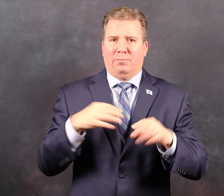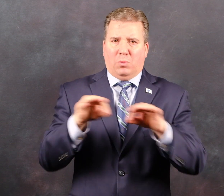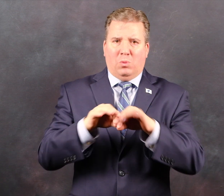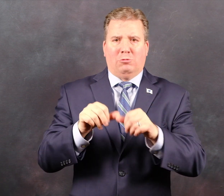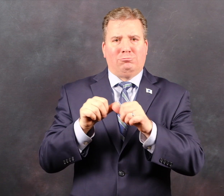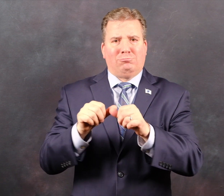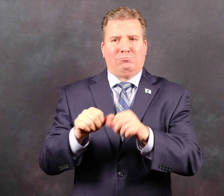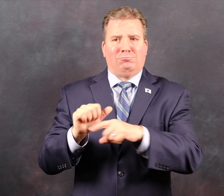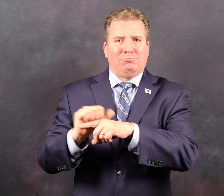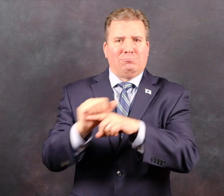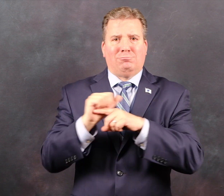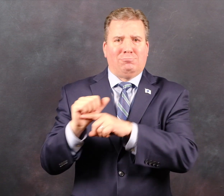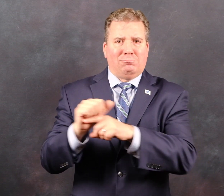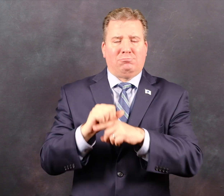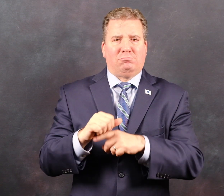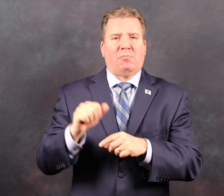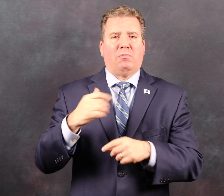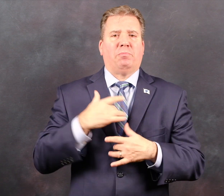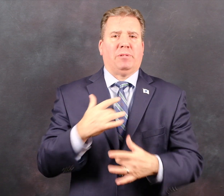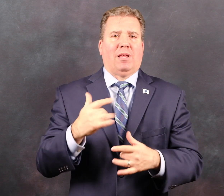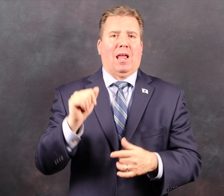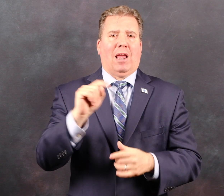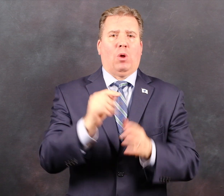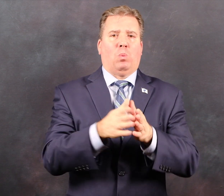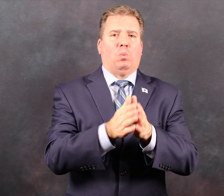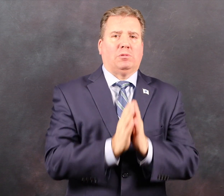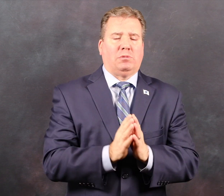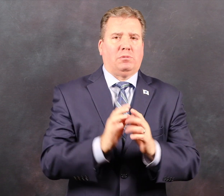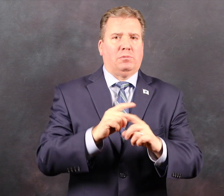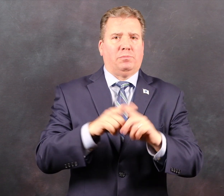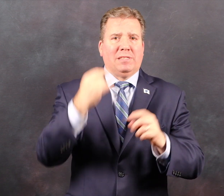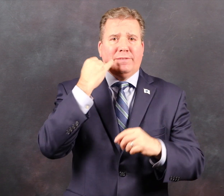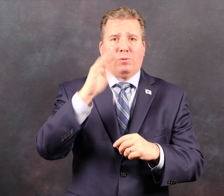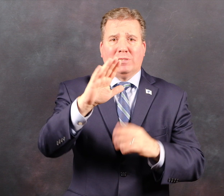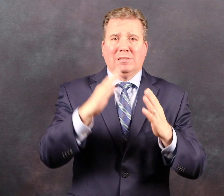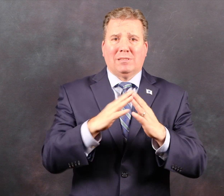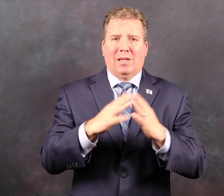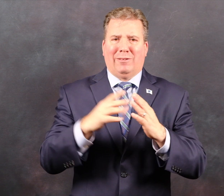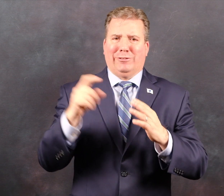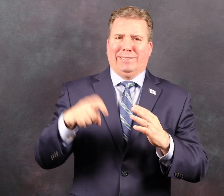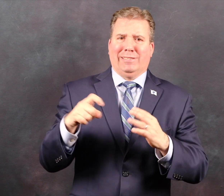If your municipality would like to request a training, please feel free to contact us.